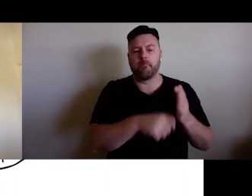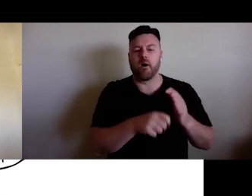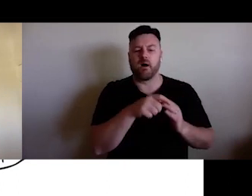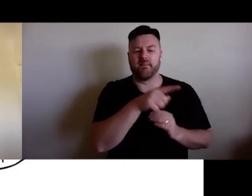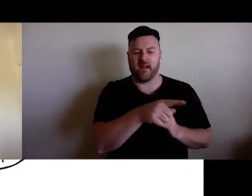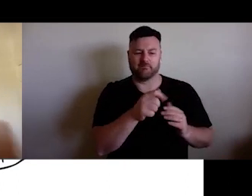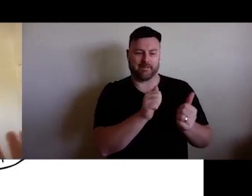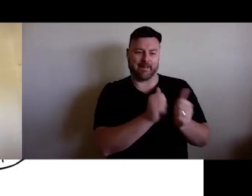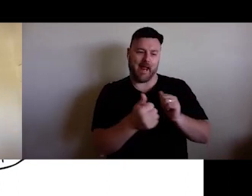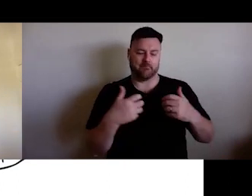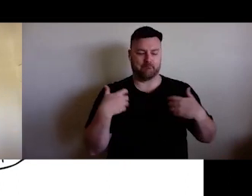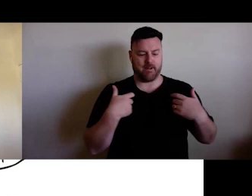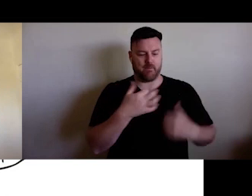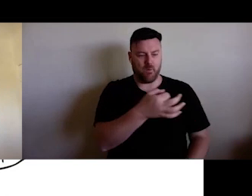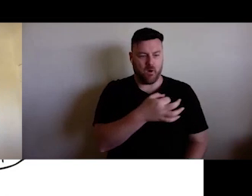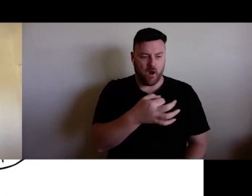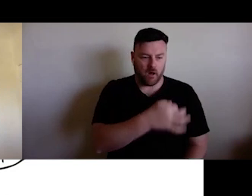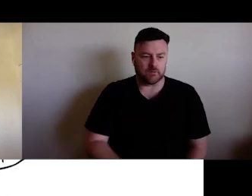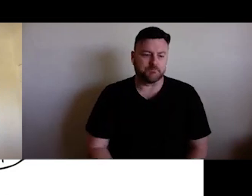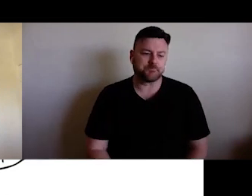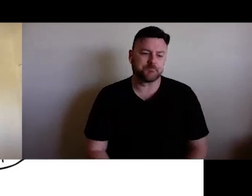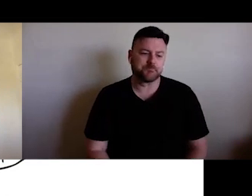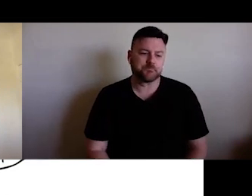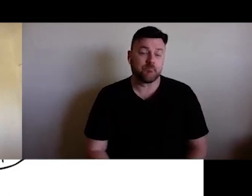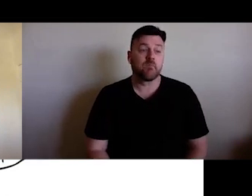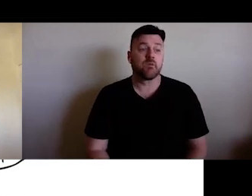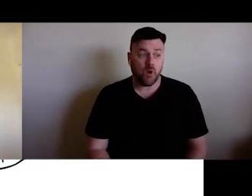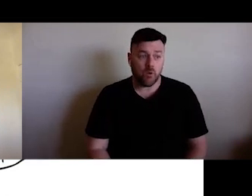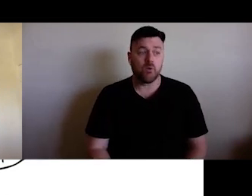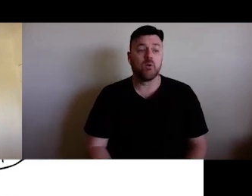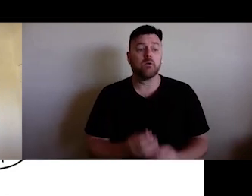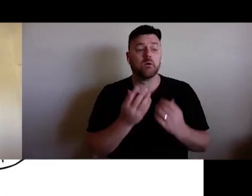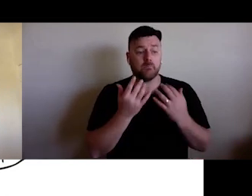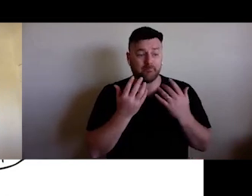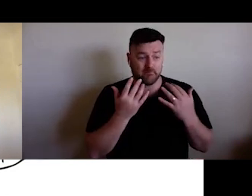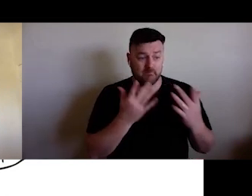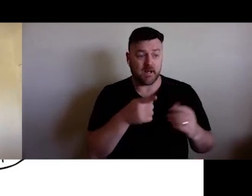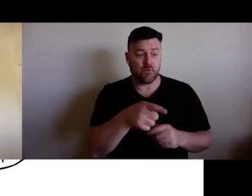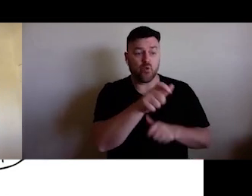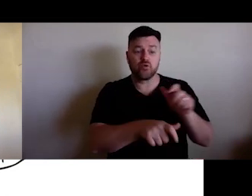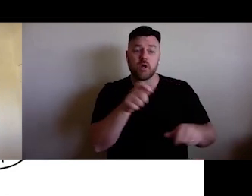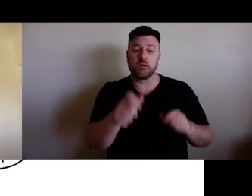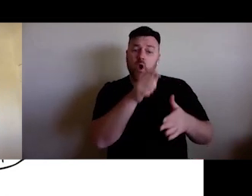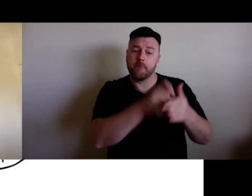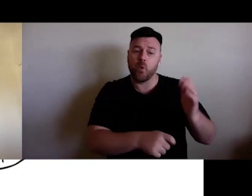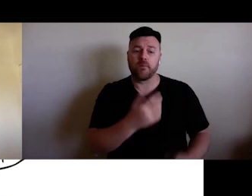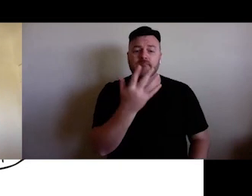50% of the customers bought the $15 tier. That gave the campaign traction. It gave it reach. Because they shared it. But they're not the